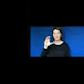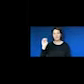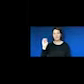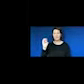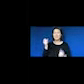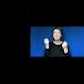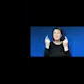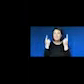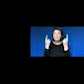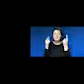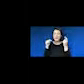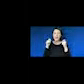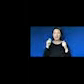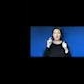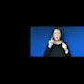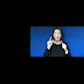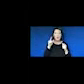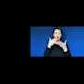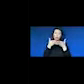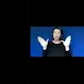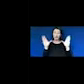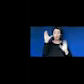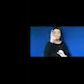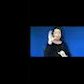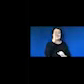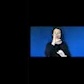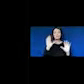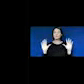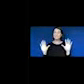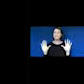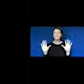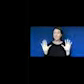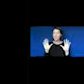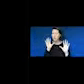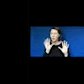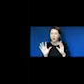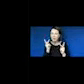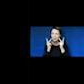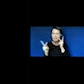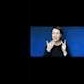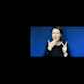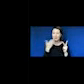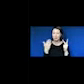match what we determined through the discovery process for the individual that we are working with.